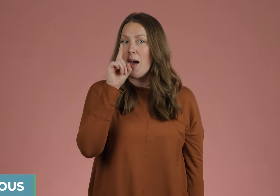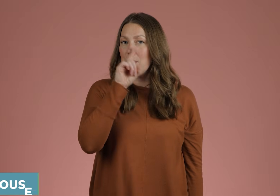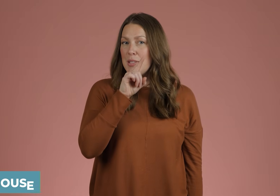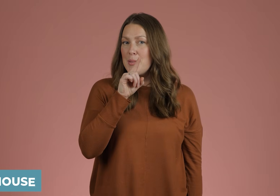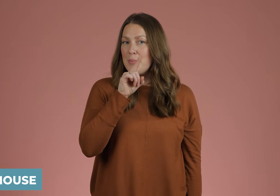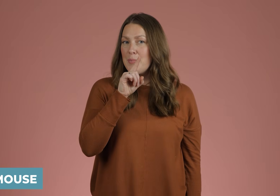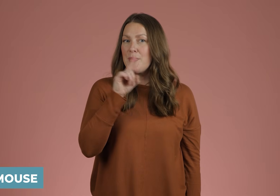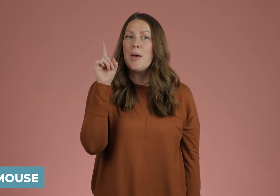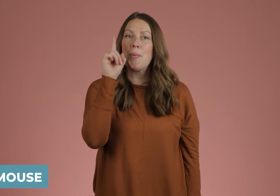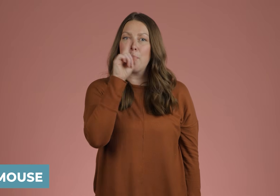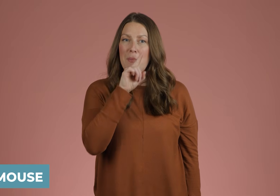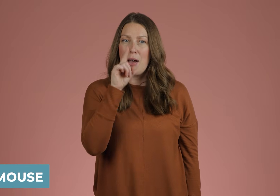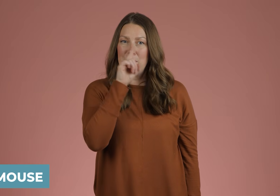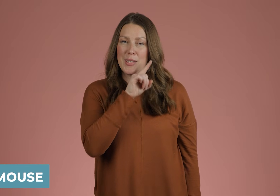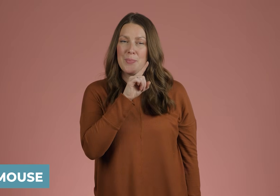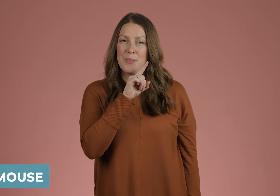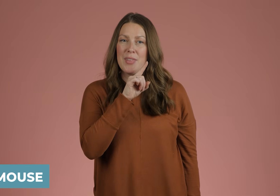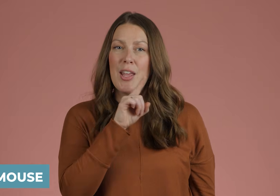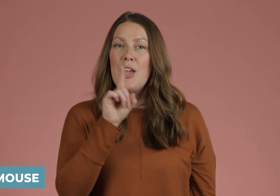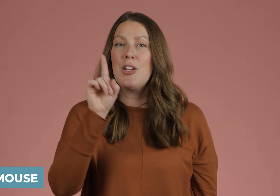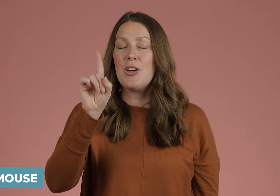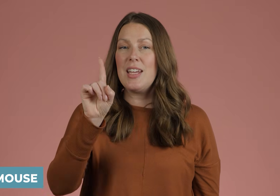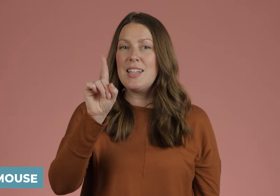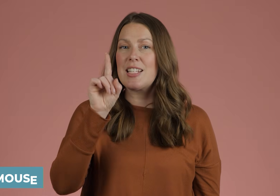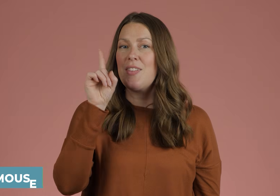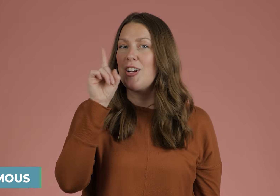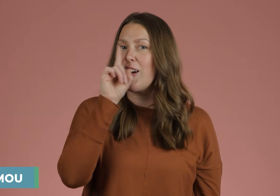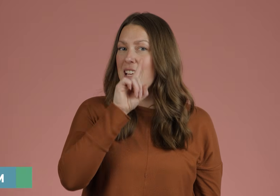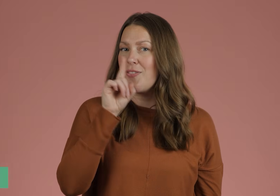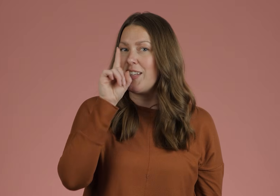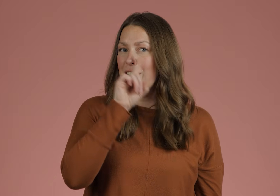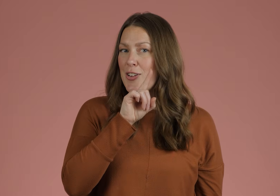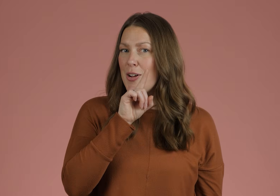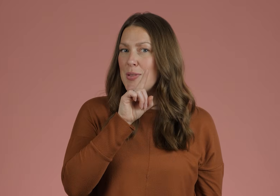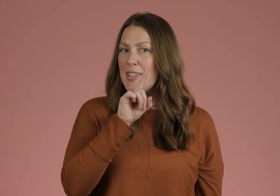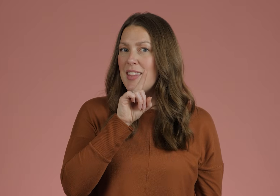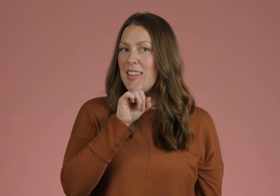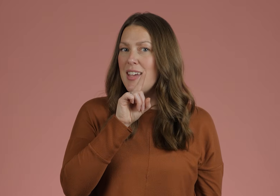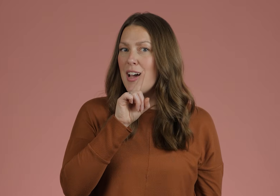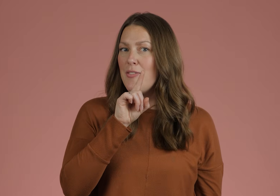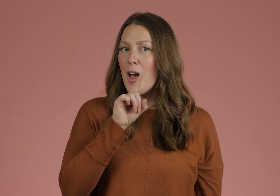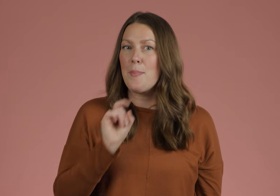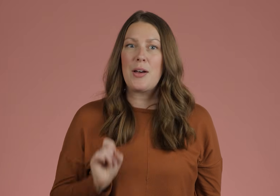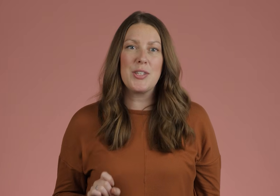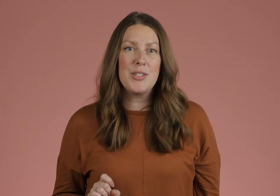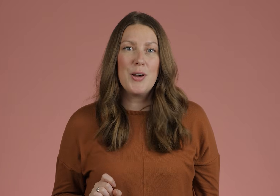Mouse. Mouse. Your index finger is